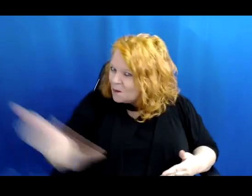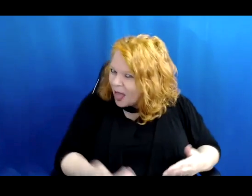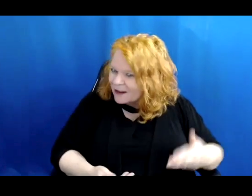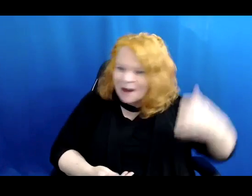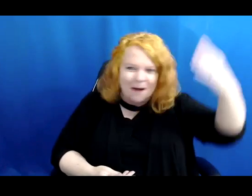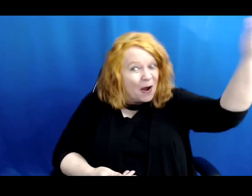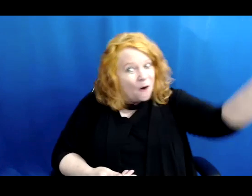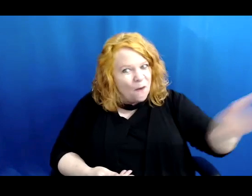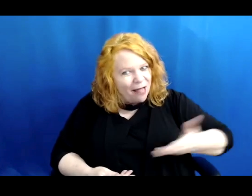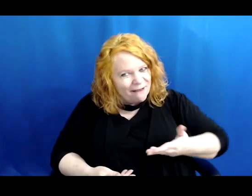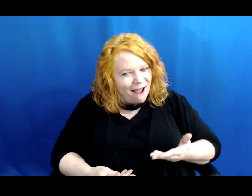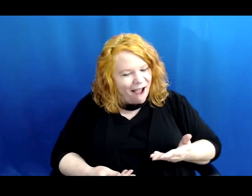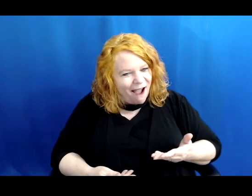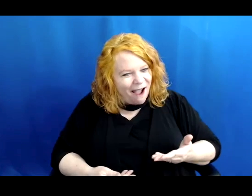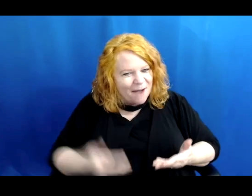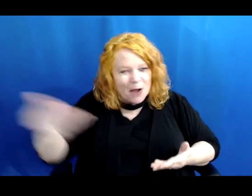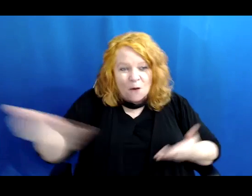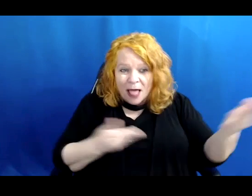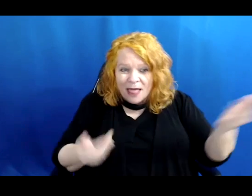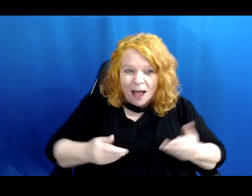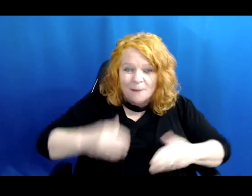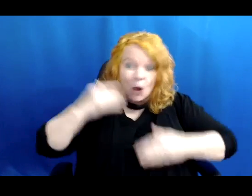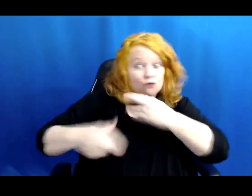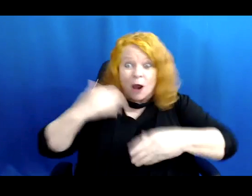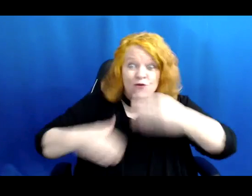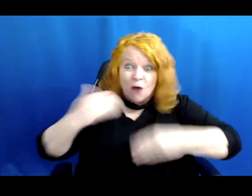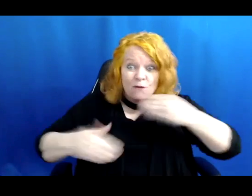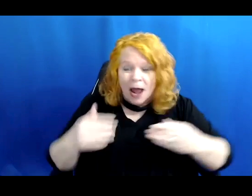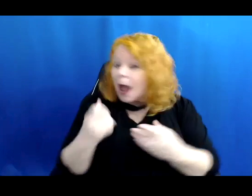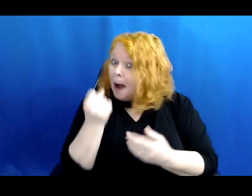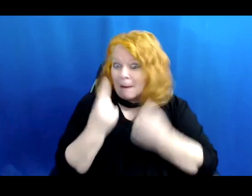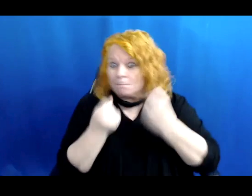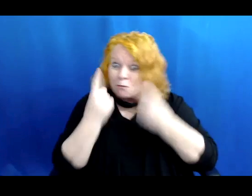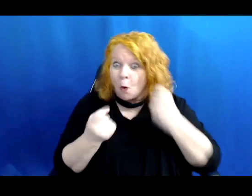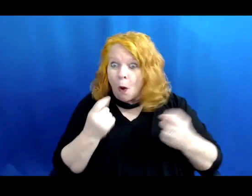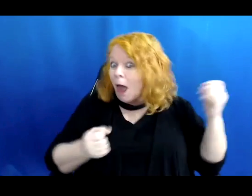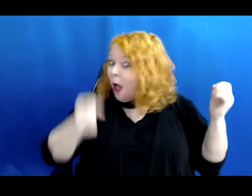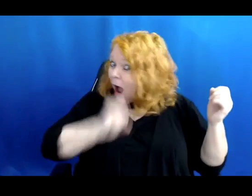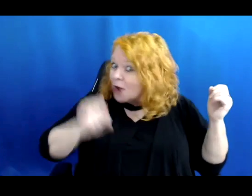Roll up, roll up, roll up. Get your popcorn. Get your ice cream. Take your front row seats.